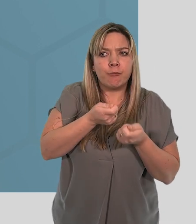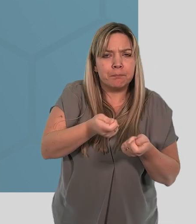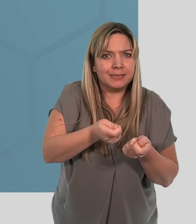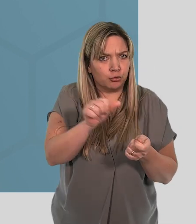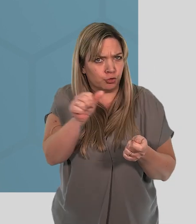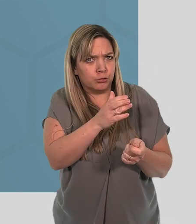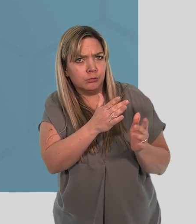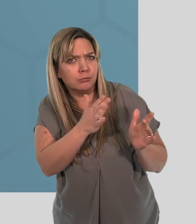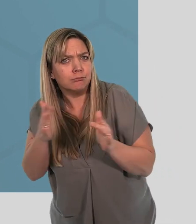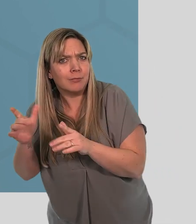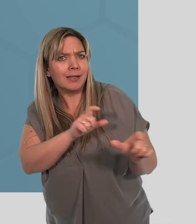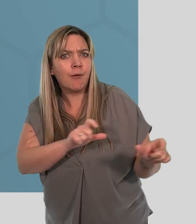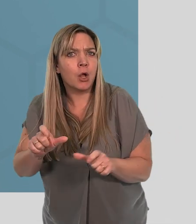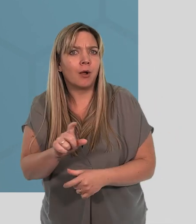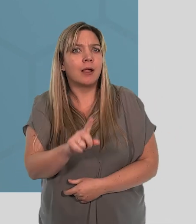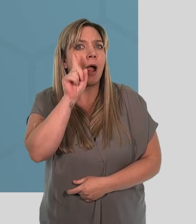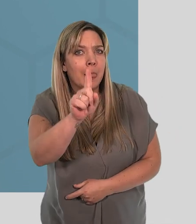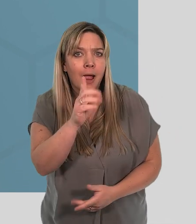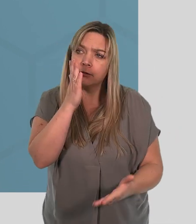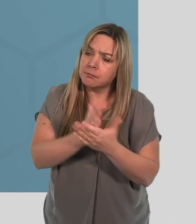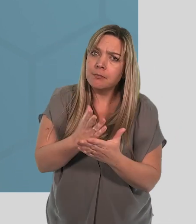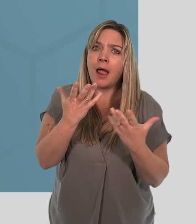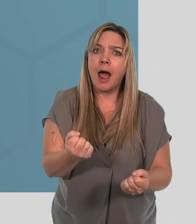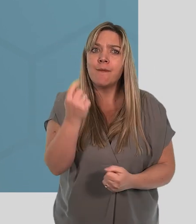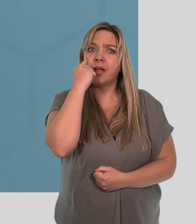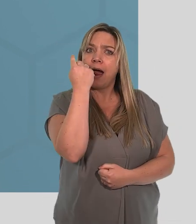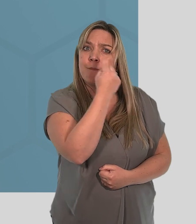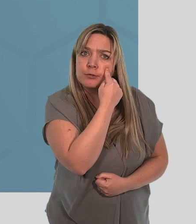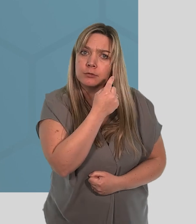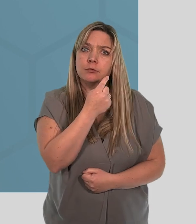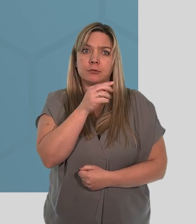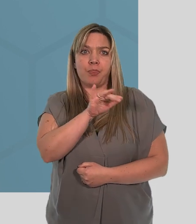There are trials with a similar premise as ours ongoing in diseases